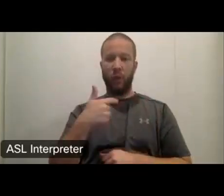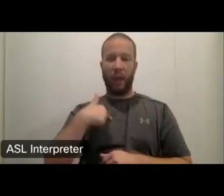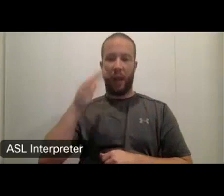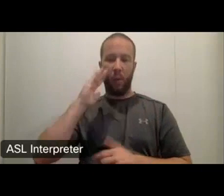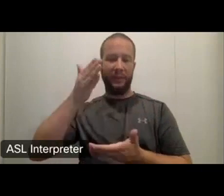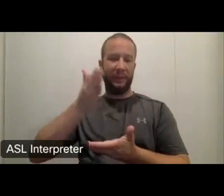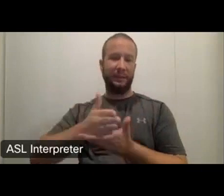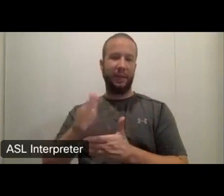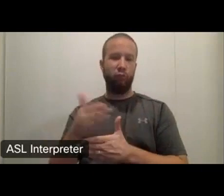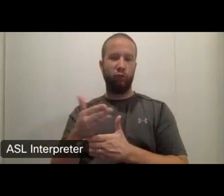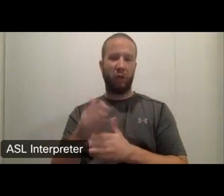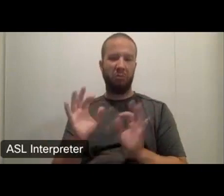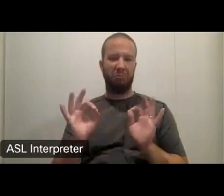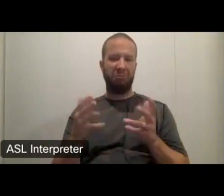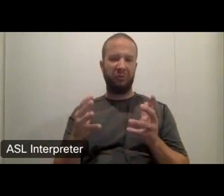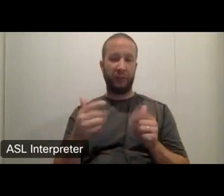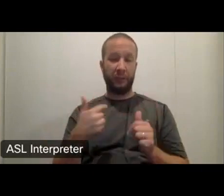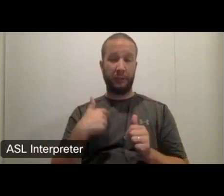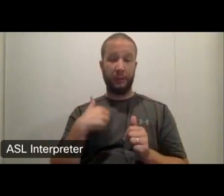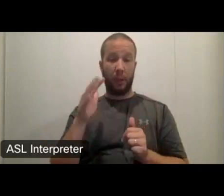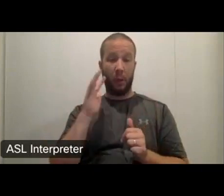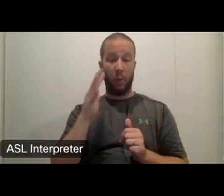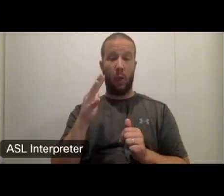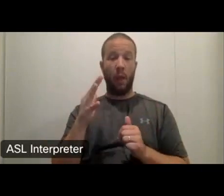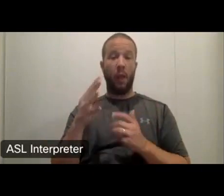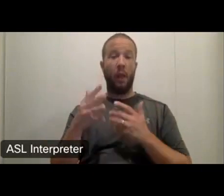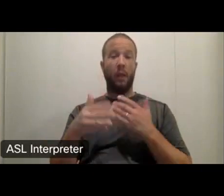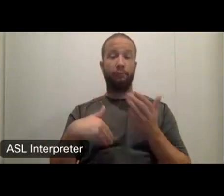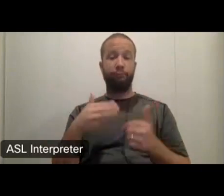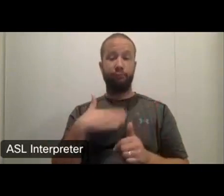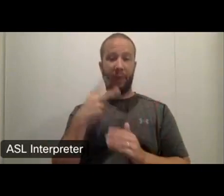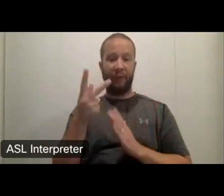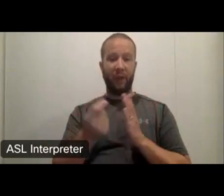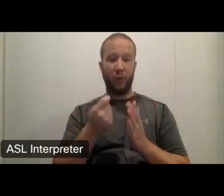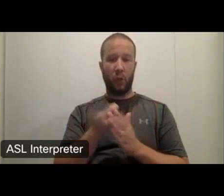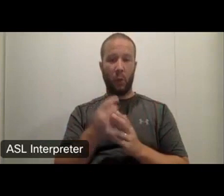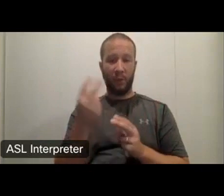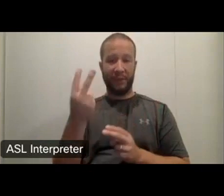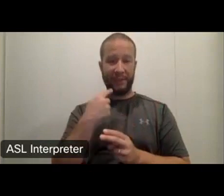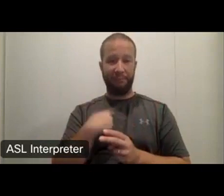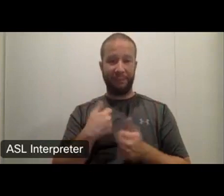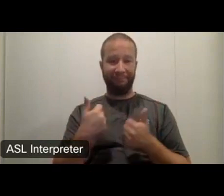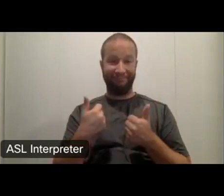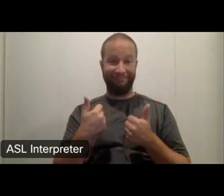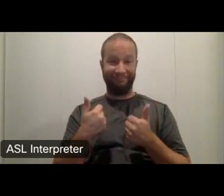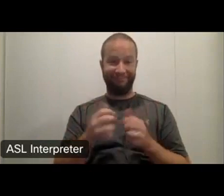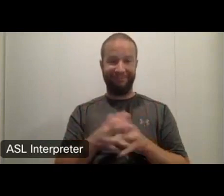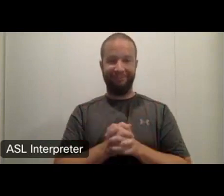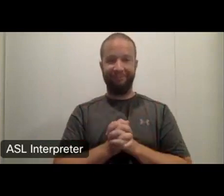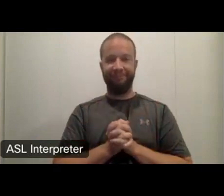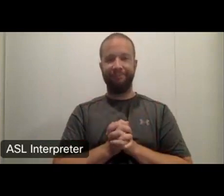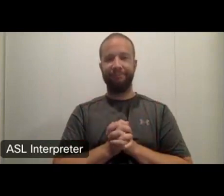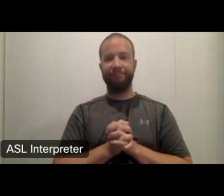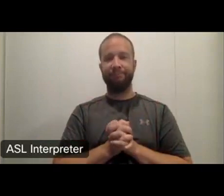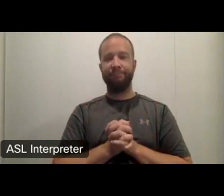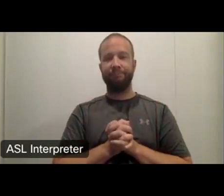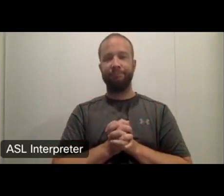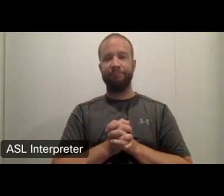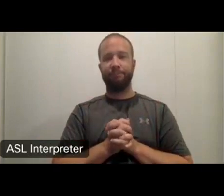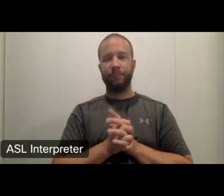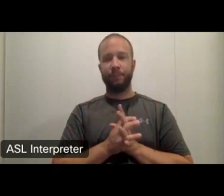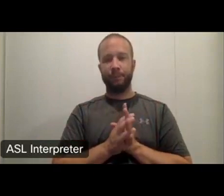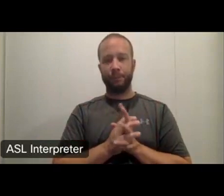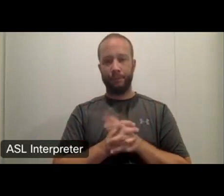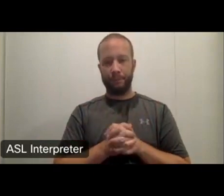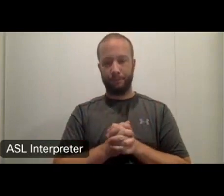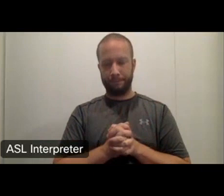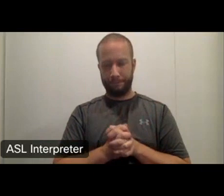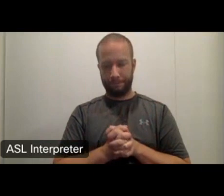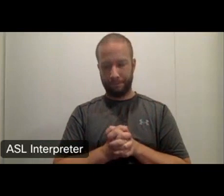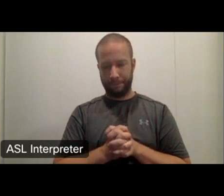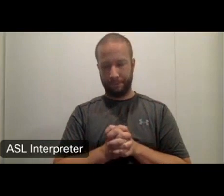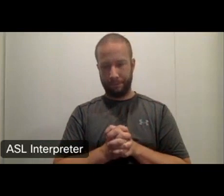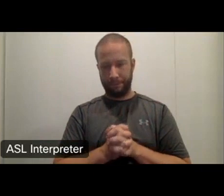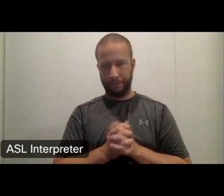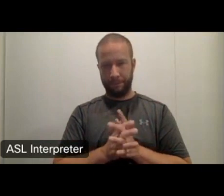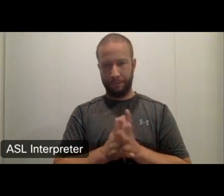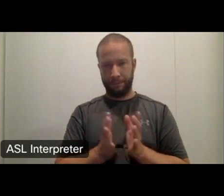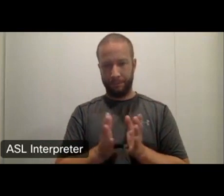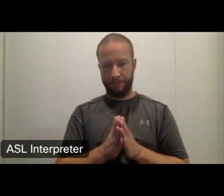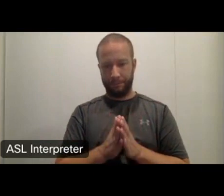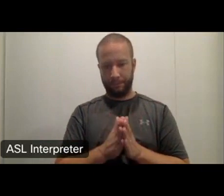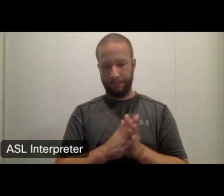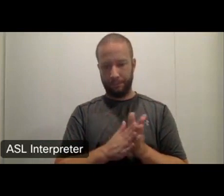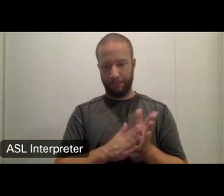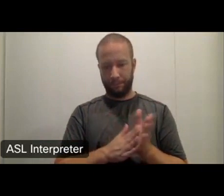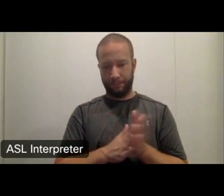sharing and I will start my video you can see me I will continue uh going down the questions um I